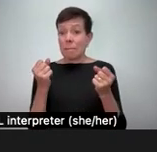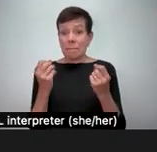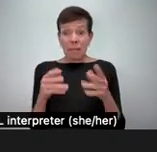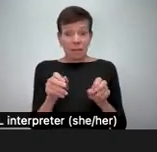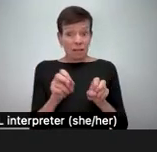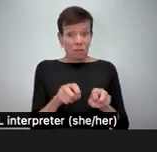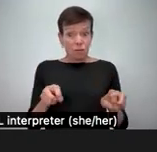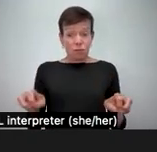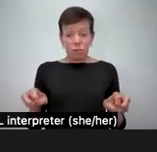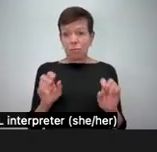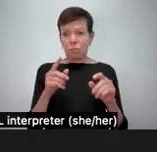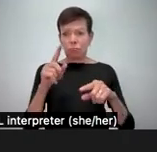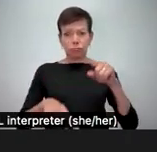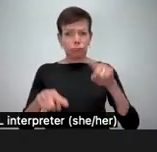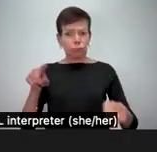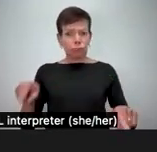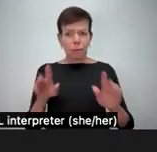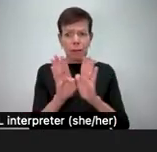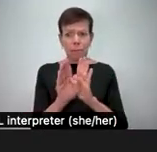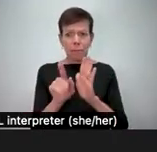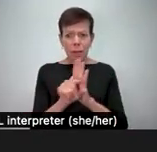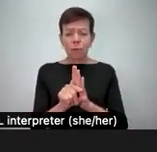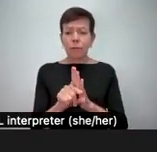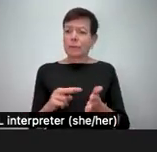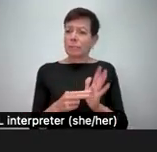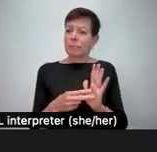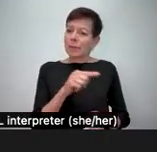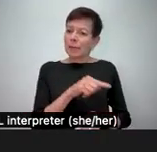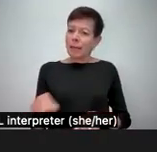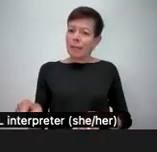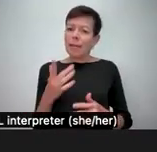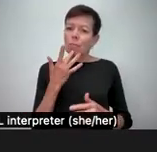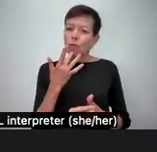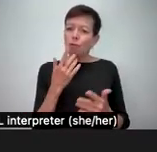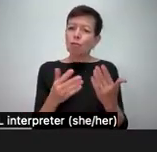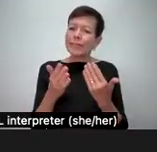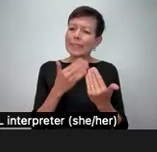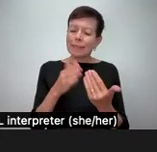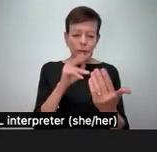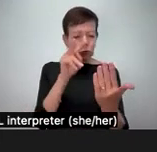Assessors really appreciate being able to easily read and understand an application.